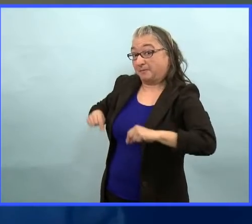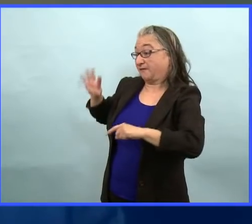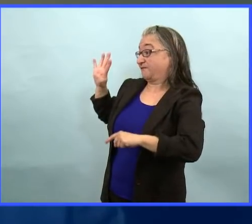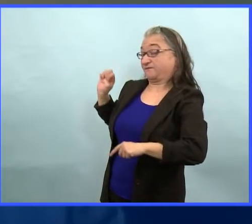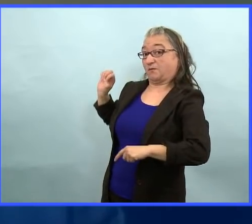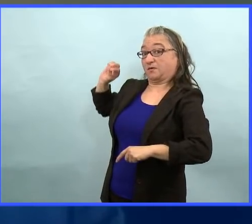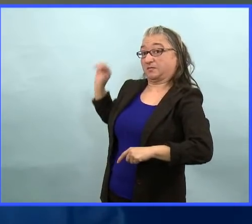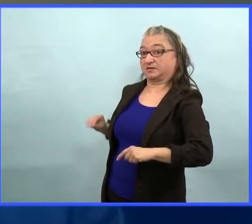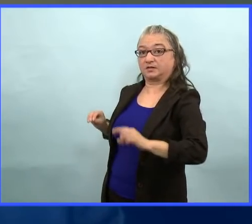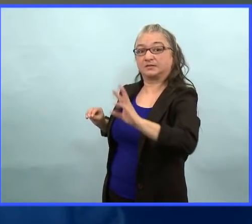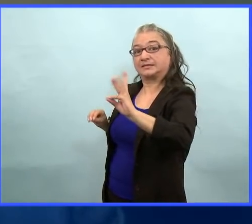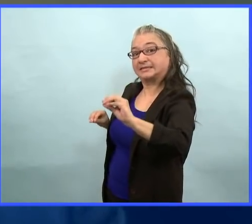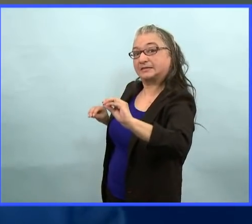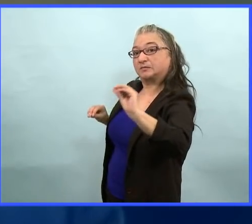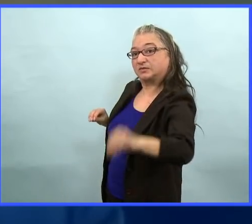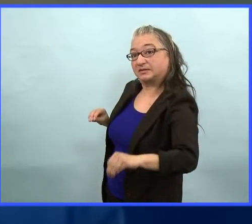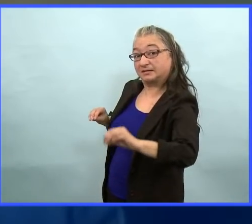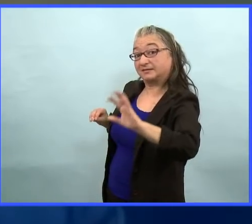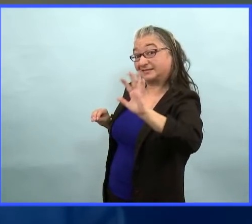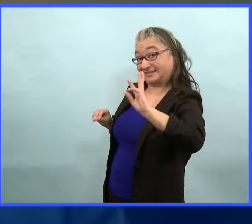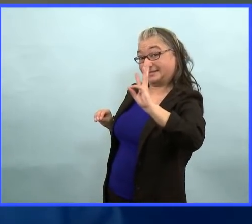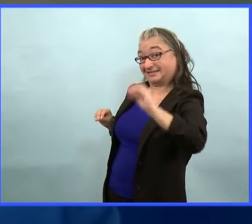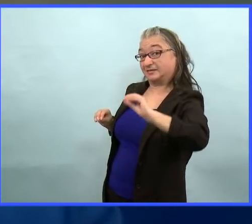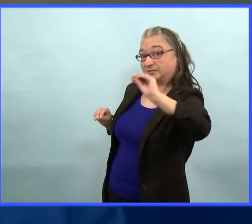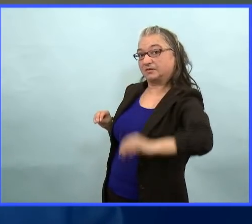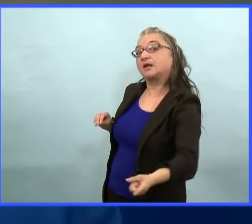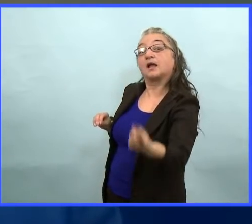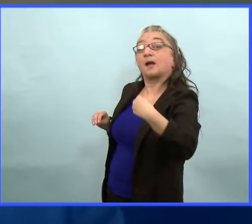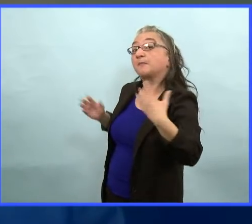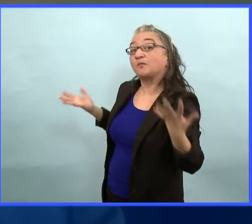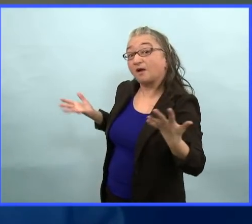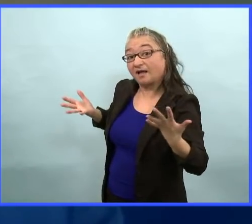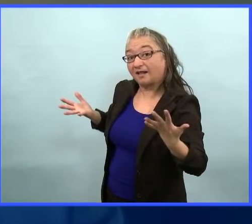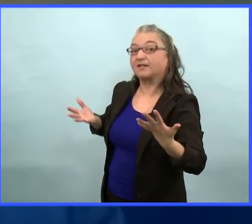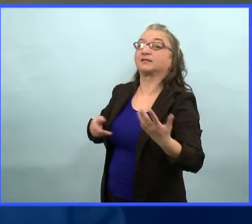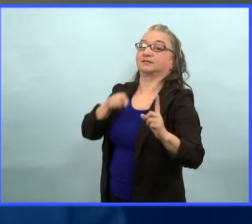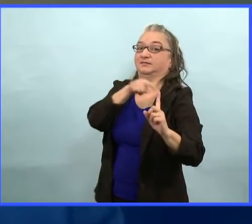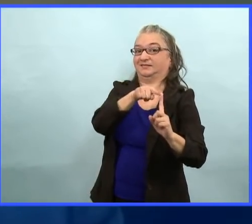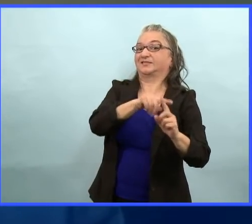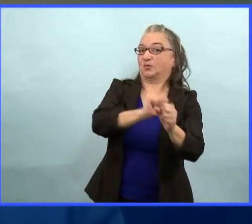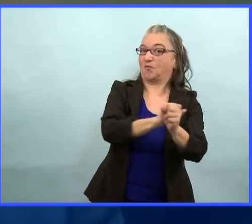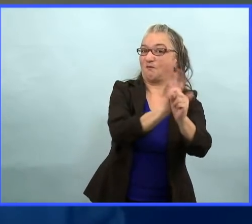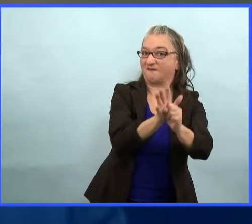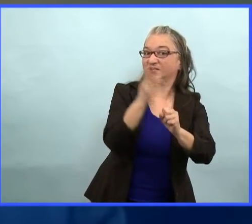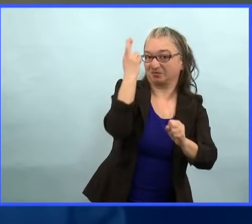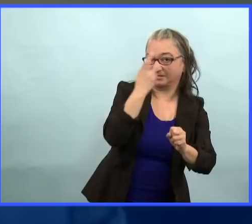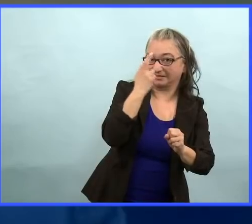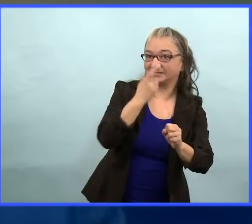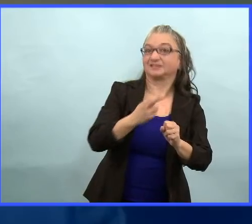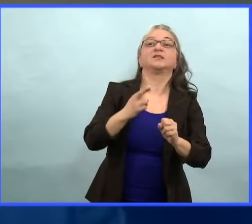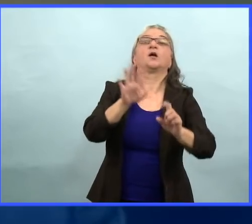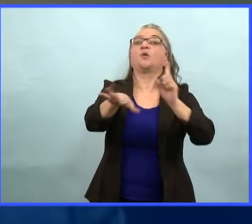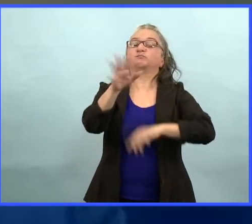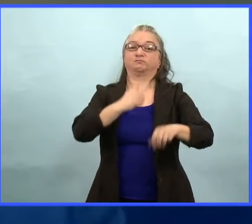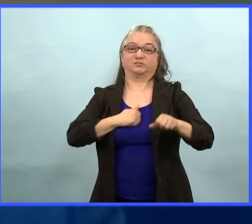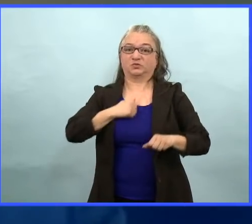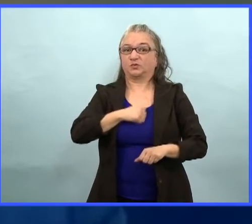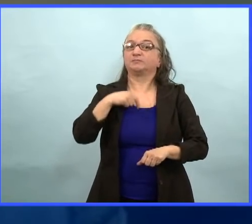patients in hospital due to the virus and 60 for another reason so why is that important the